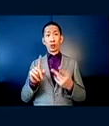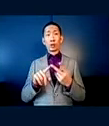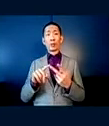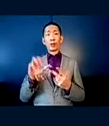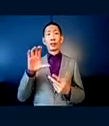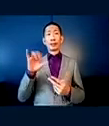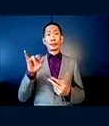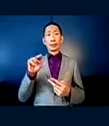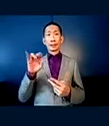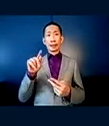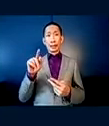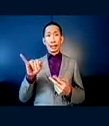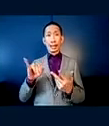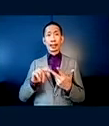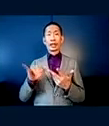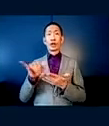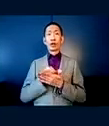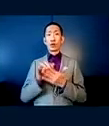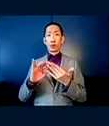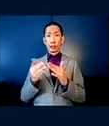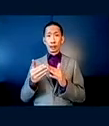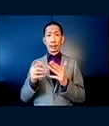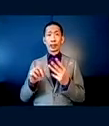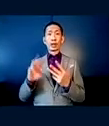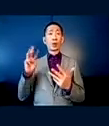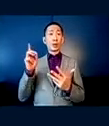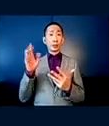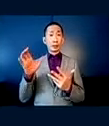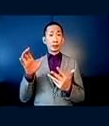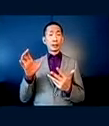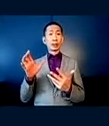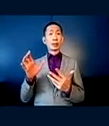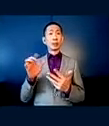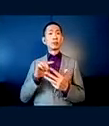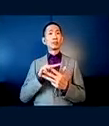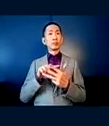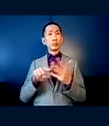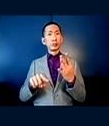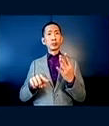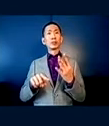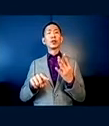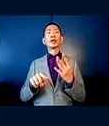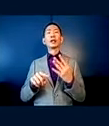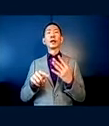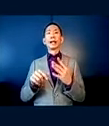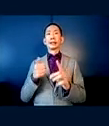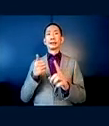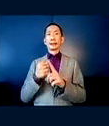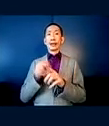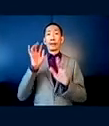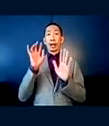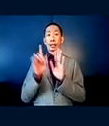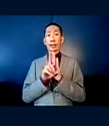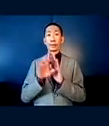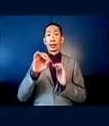OKLAHOMA BUT WE WENT INTO CINCINNATI, NEW YORK CITY, AND D.C. THESE ARE ALL SELF-IDENTIFIED AFRICAN AMERICANS.